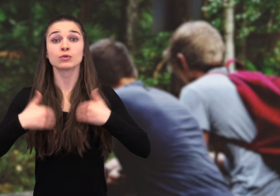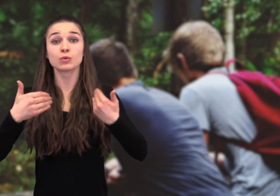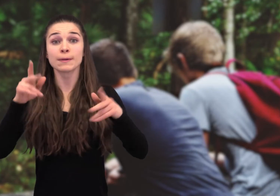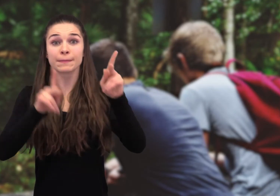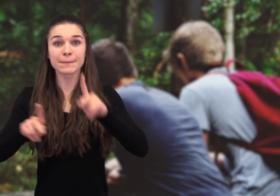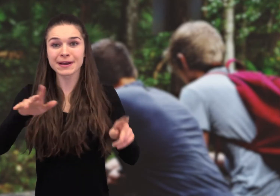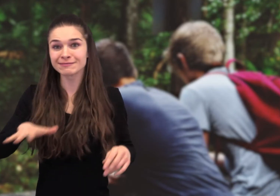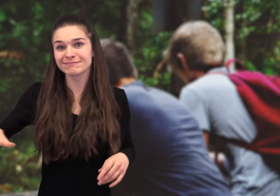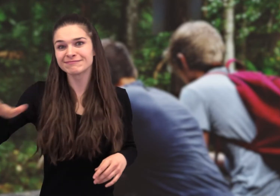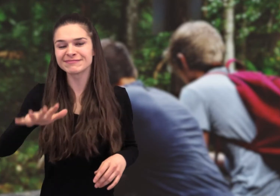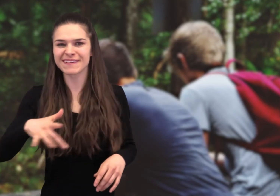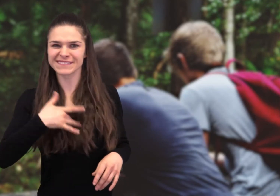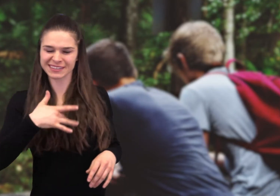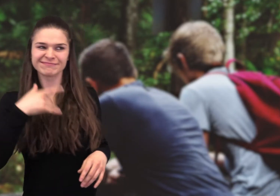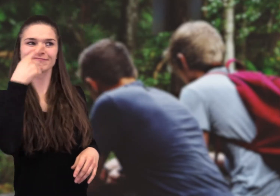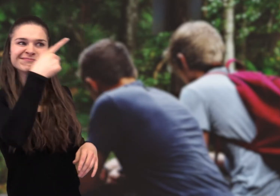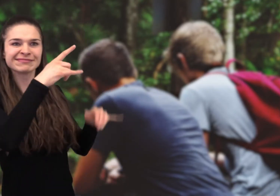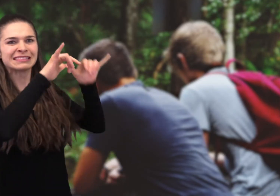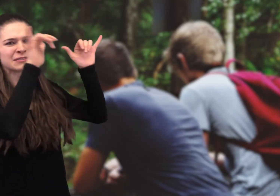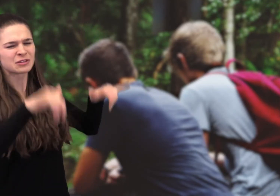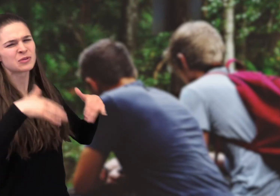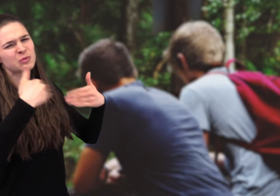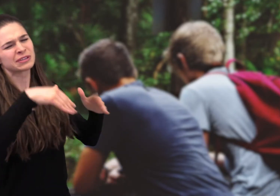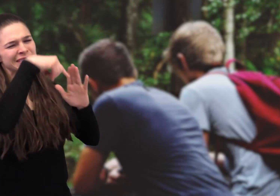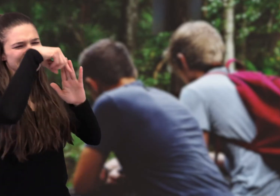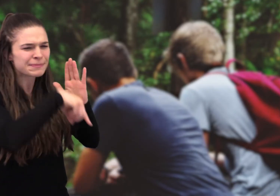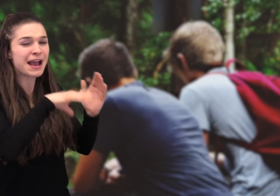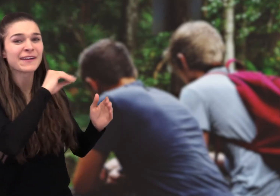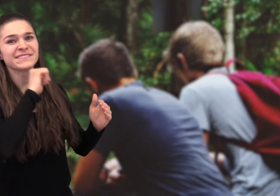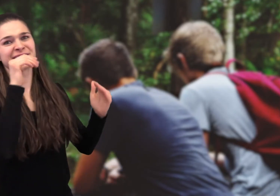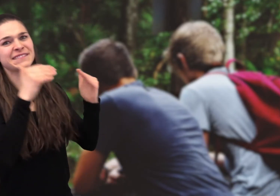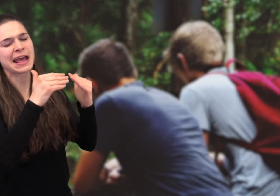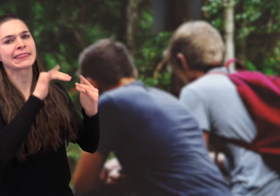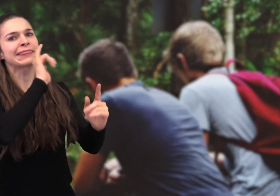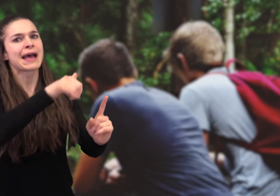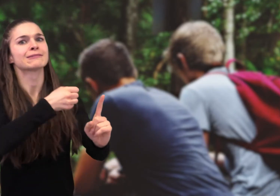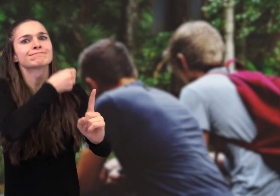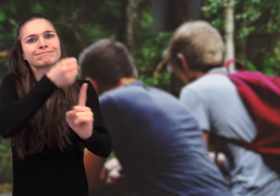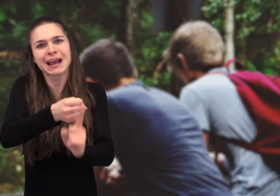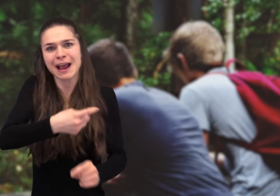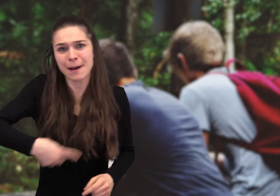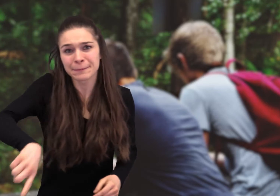[Nicole]: General young people report they feel impact is systematic, deep and disproportionate,